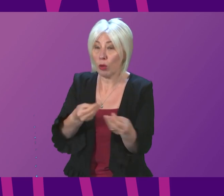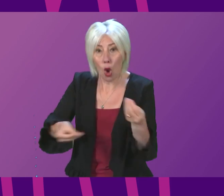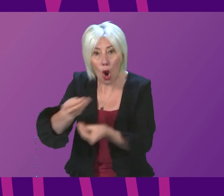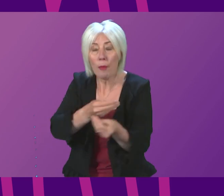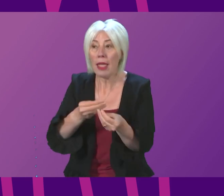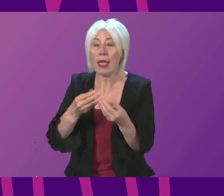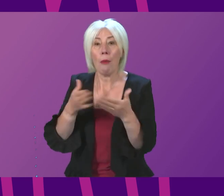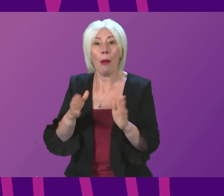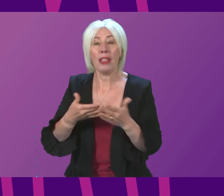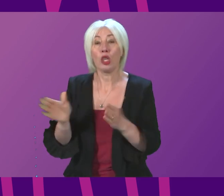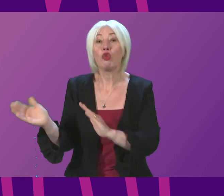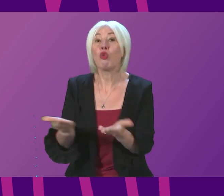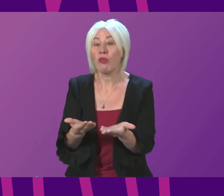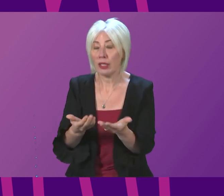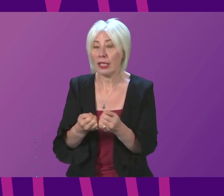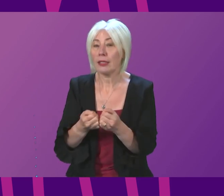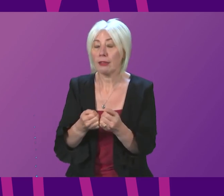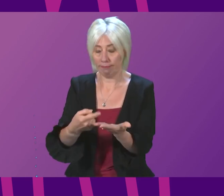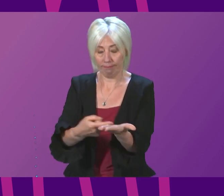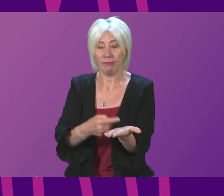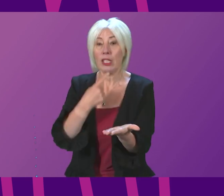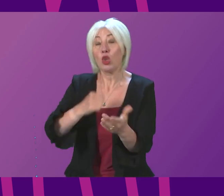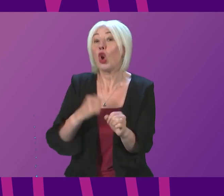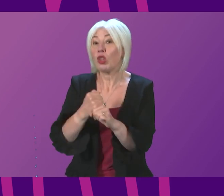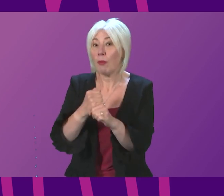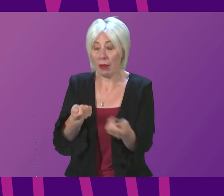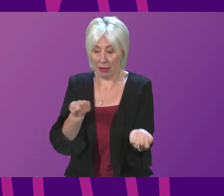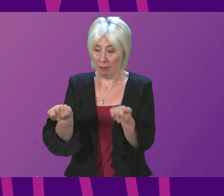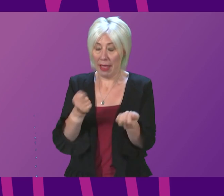without consequentials. The report also says that the Scottish Government “managed its overall budget effectively”;